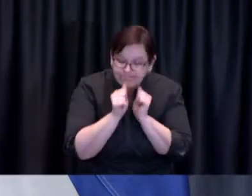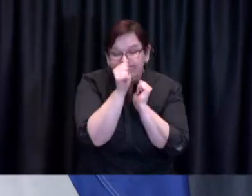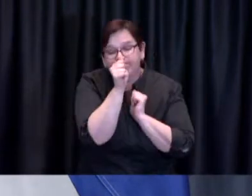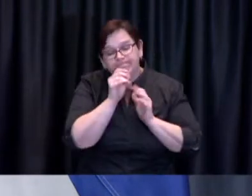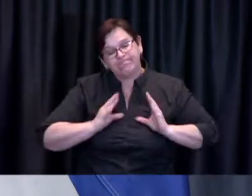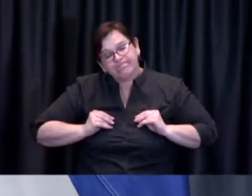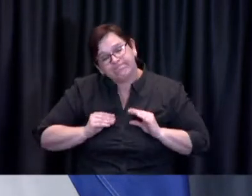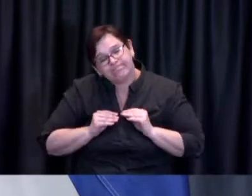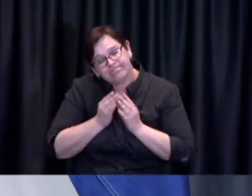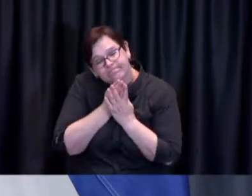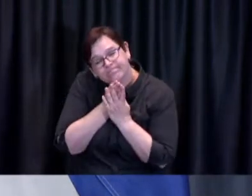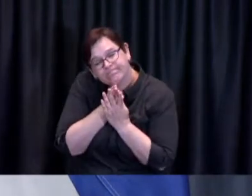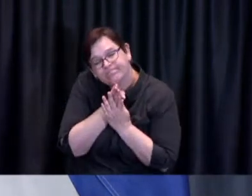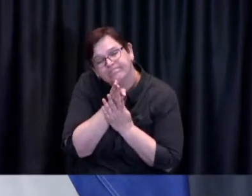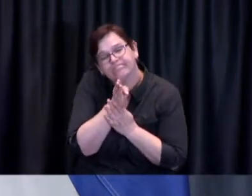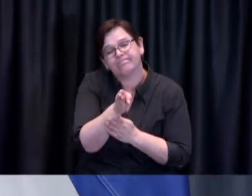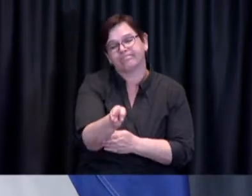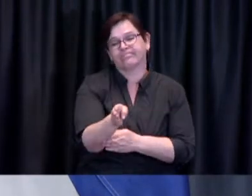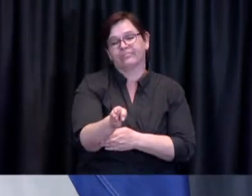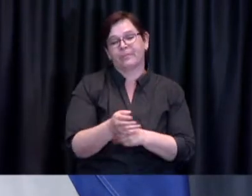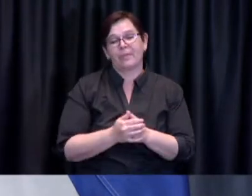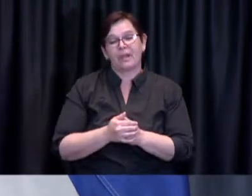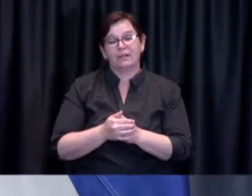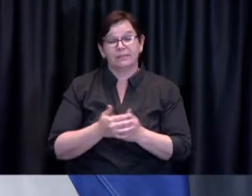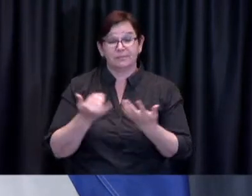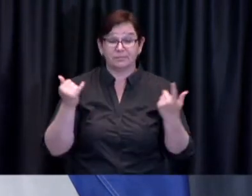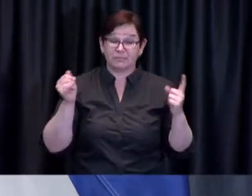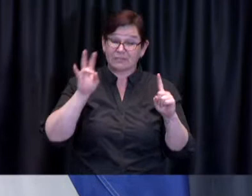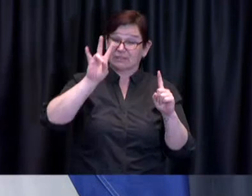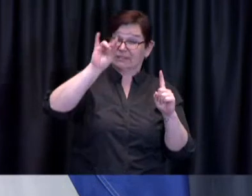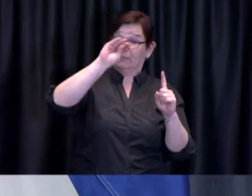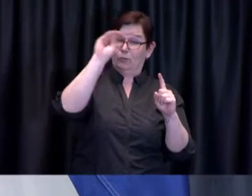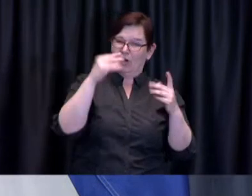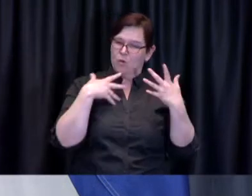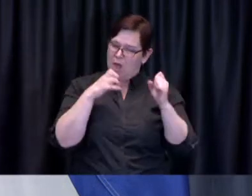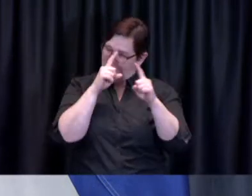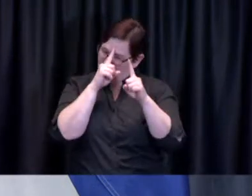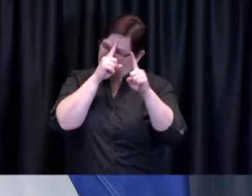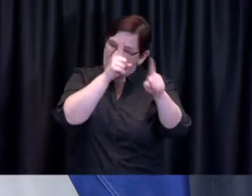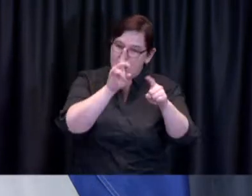seven in front of it and that means that we have much more work to do but I know that together